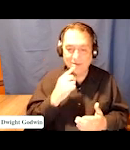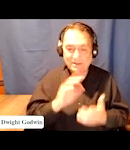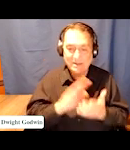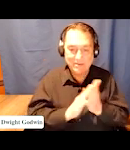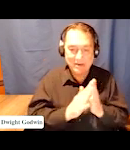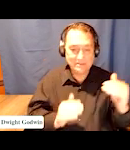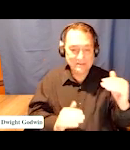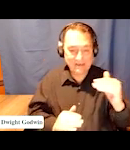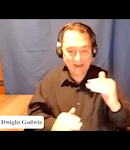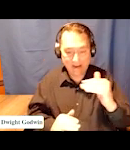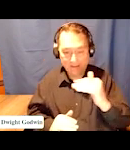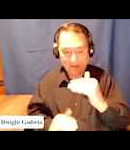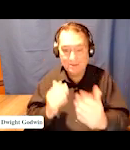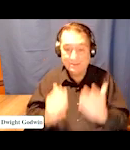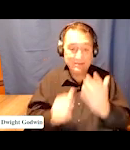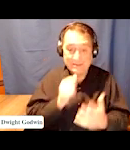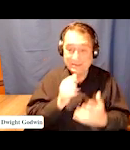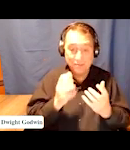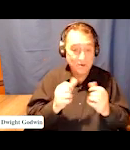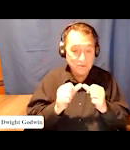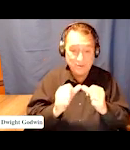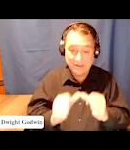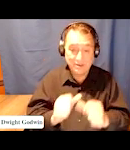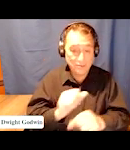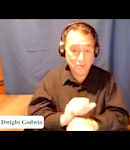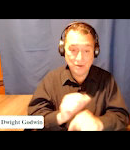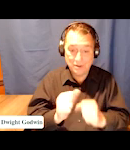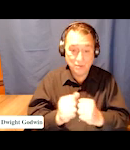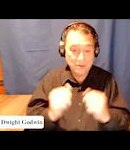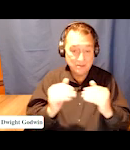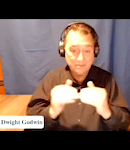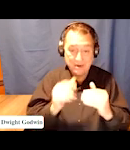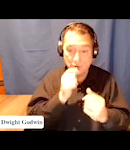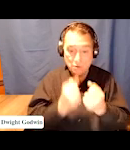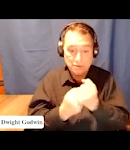they may not want to continue working with the peer that supported them in crisis